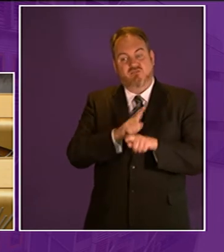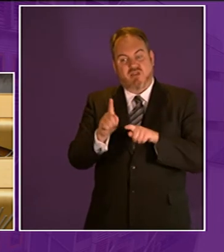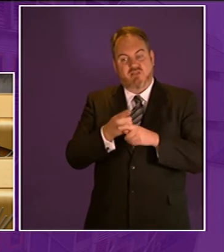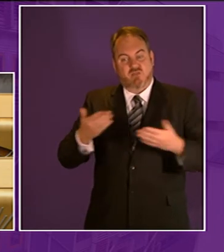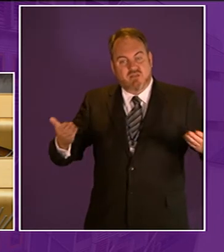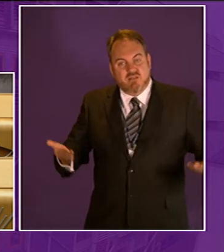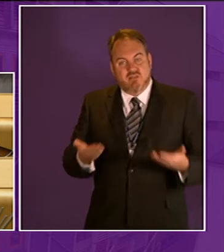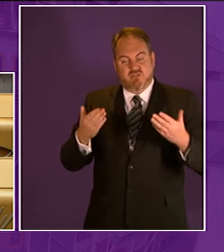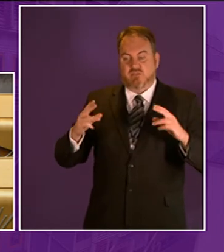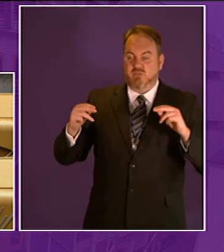and the trade unions.